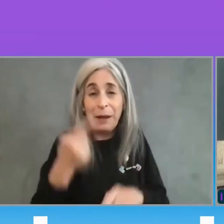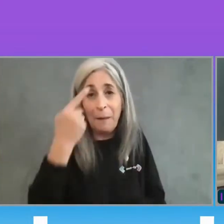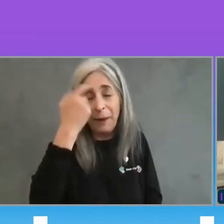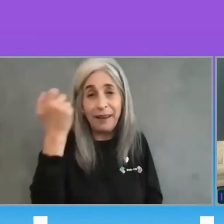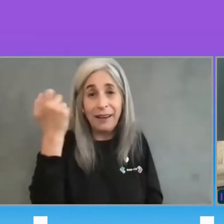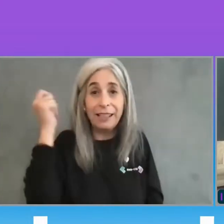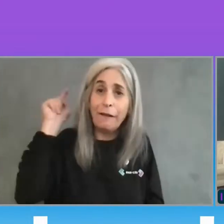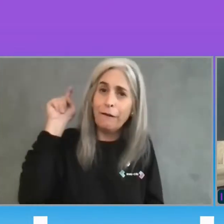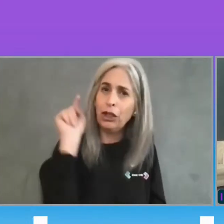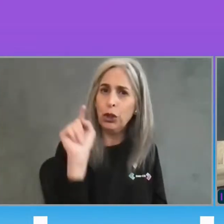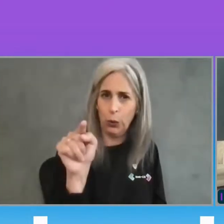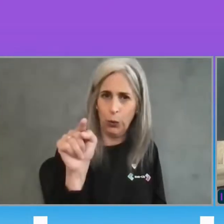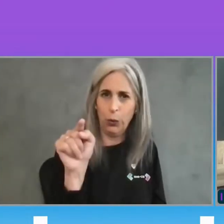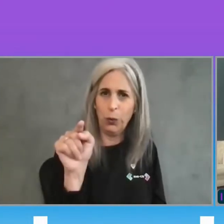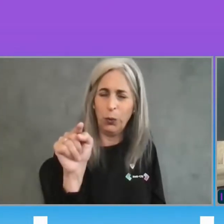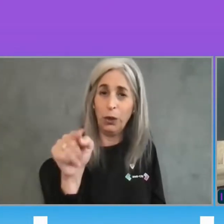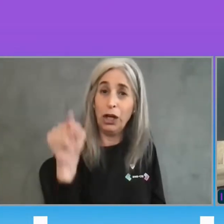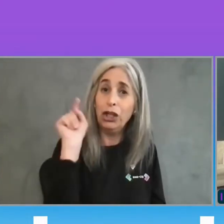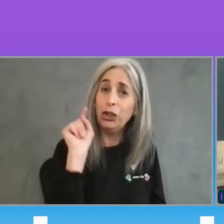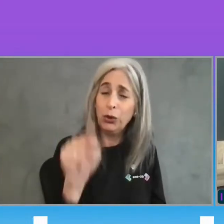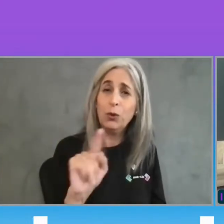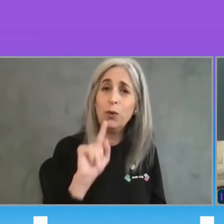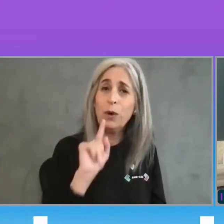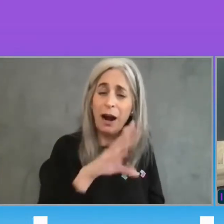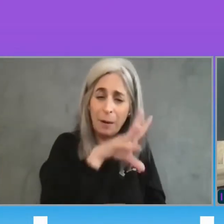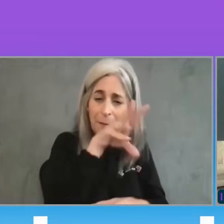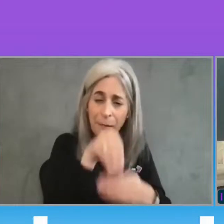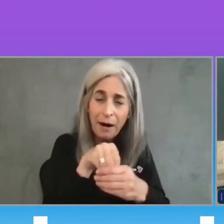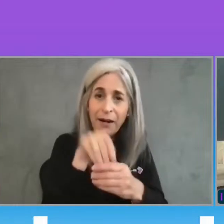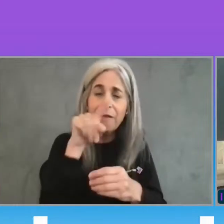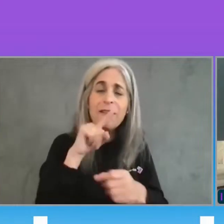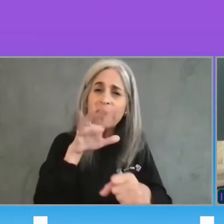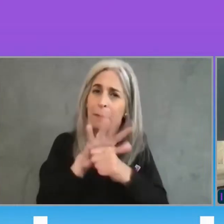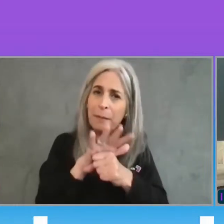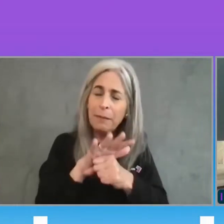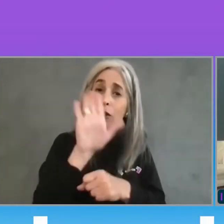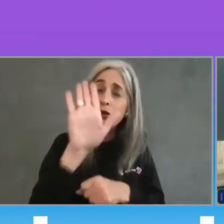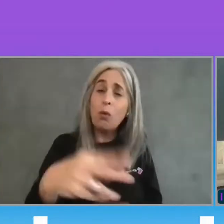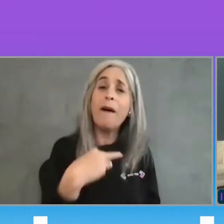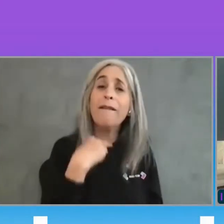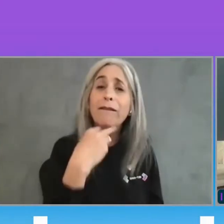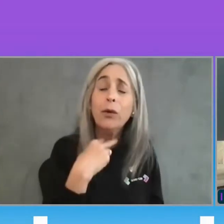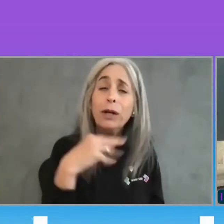because of you. You are a part